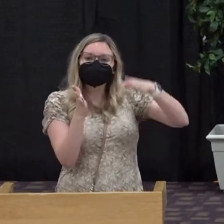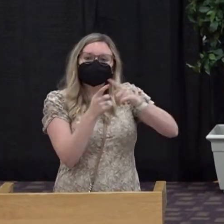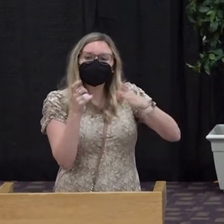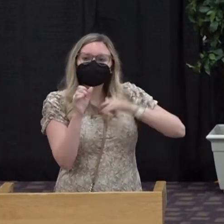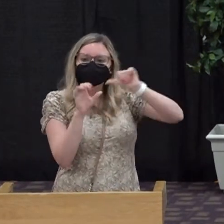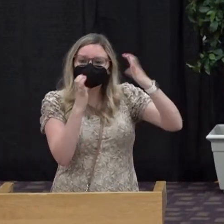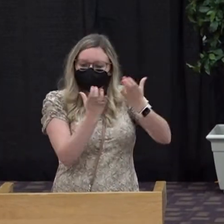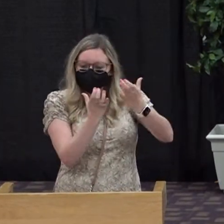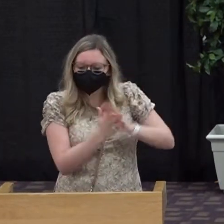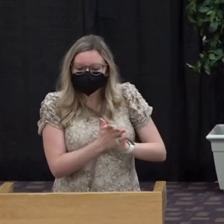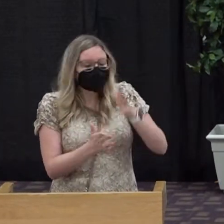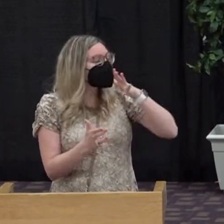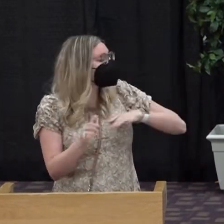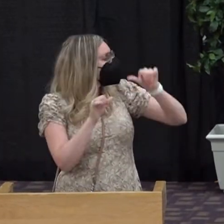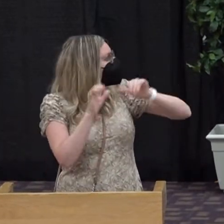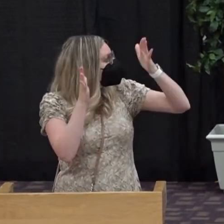There's three awards given for science class.